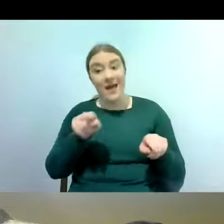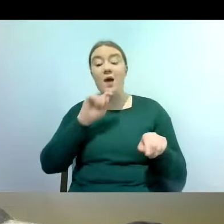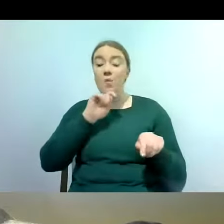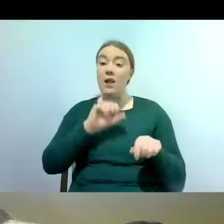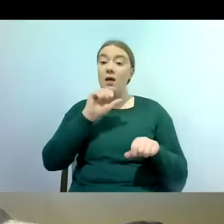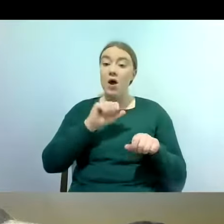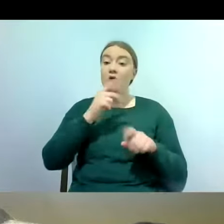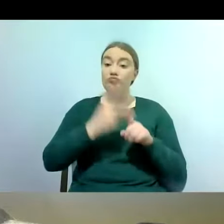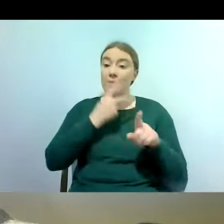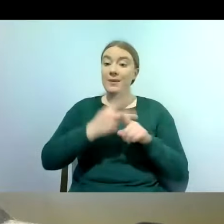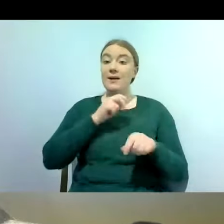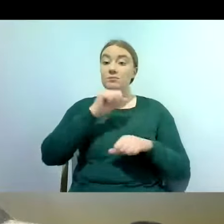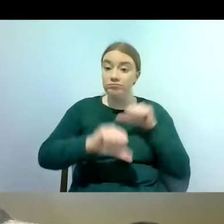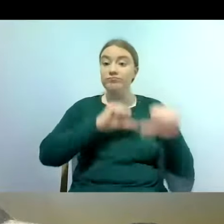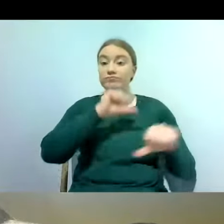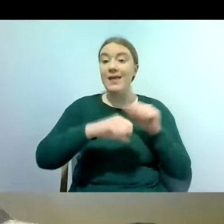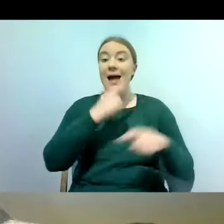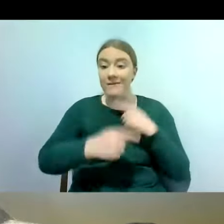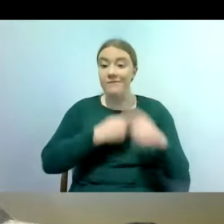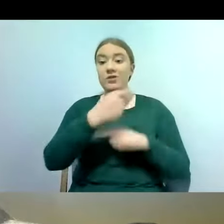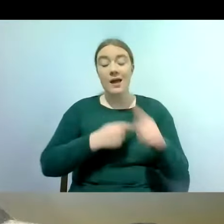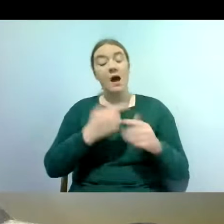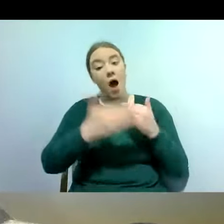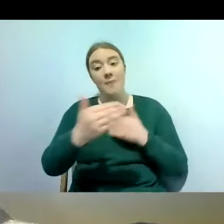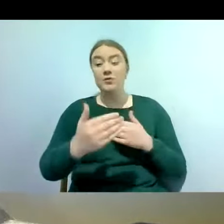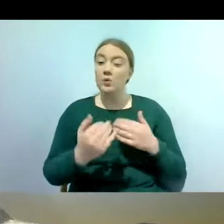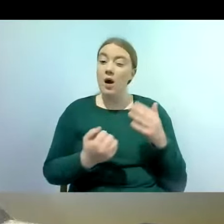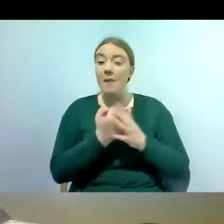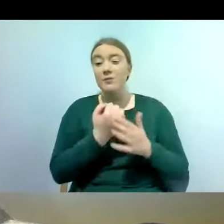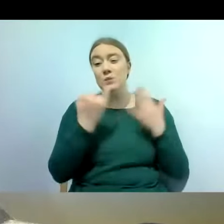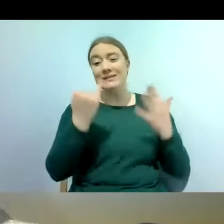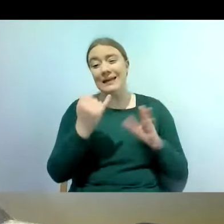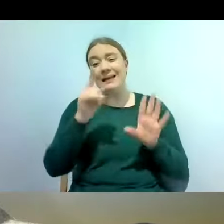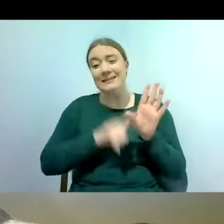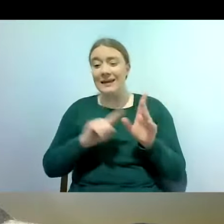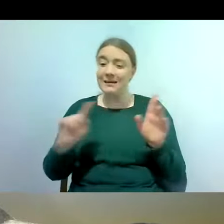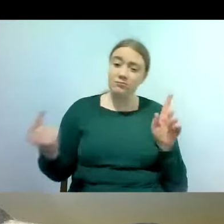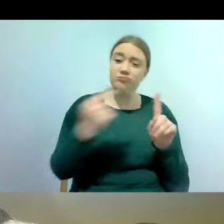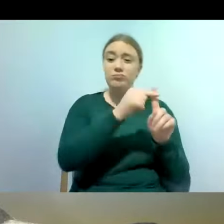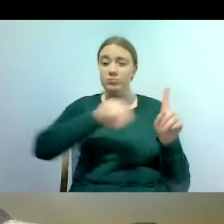they might make up to six uh consecutive annual migrations into the river during their lifespan